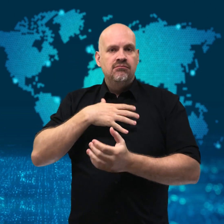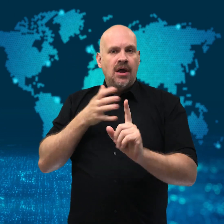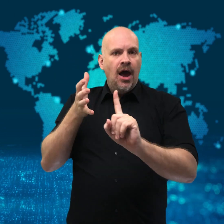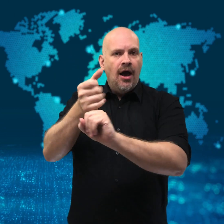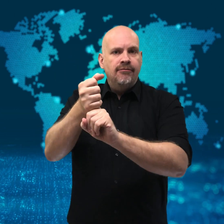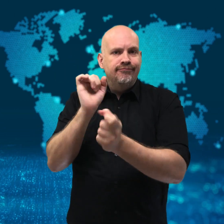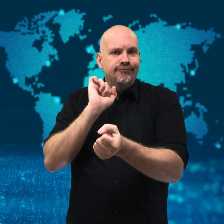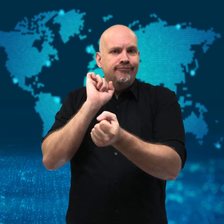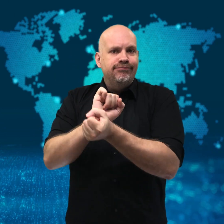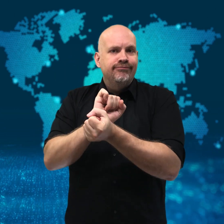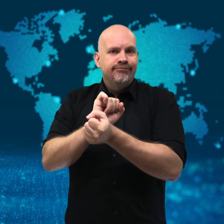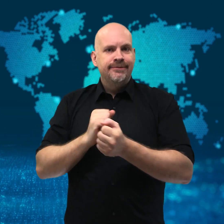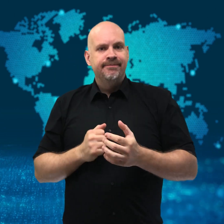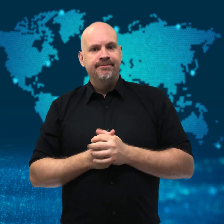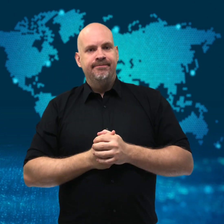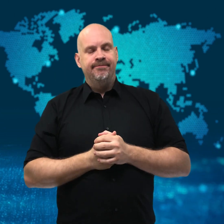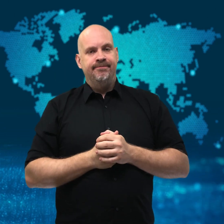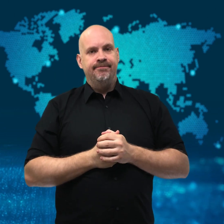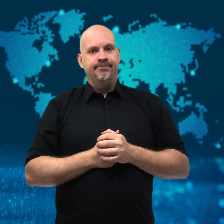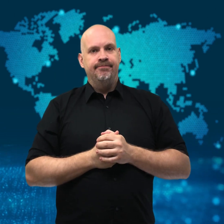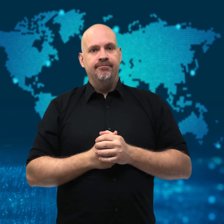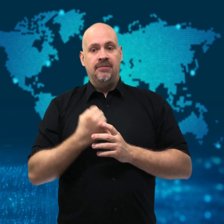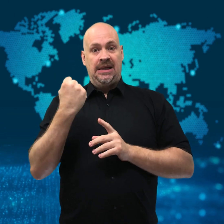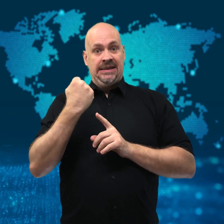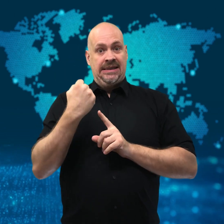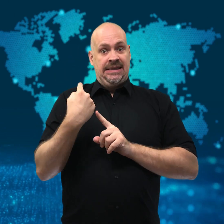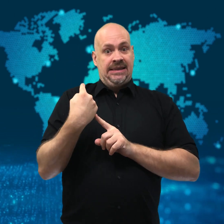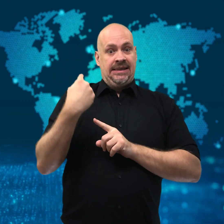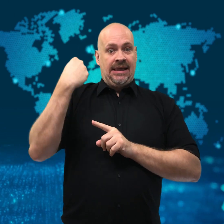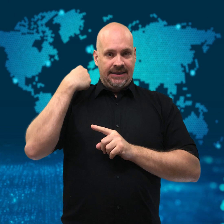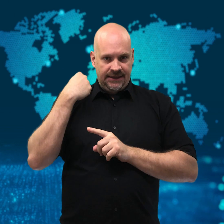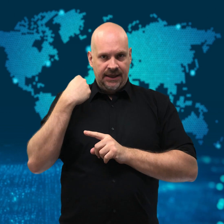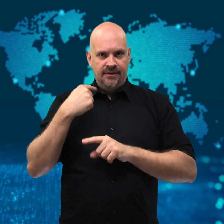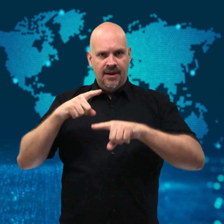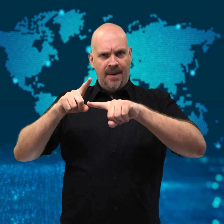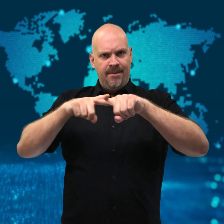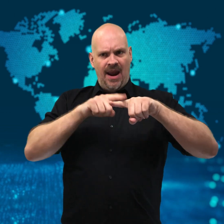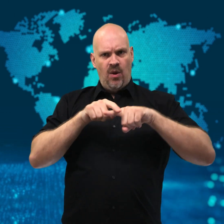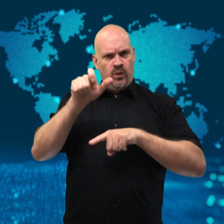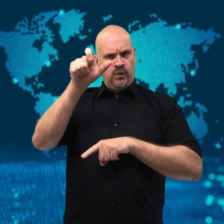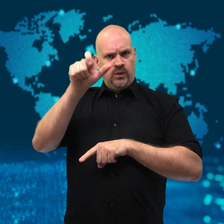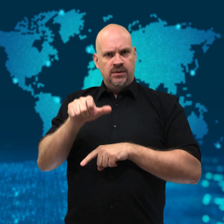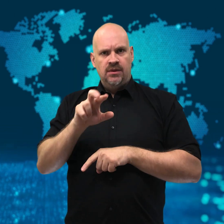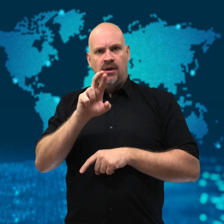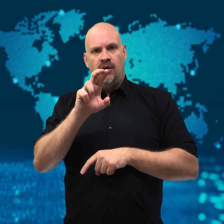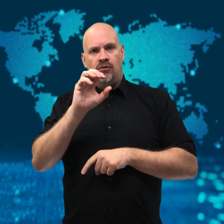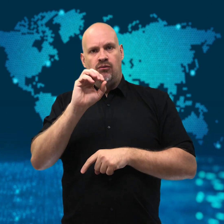a Belarusian opposition activist, Roman Protasevich,